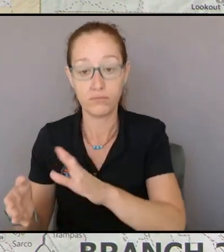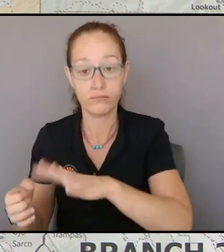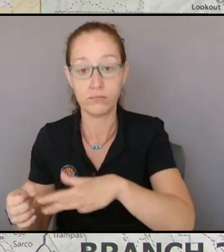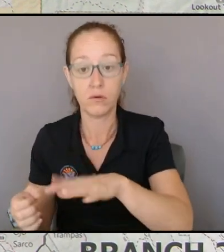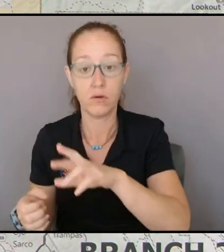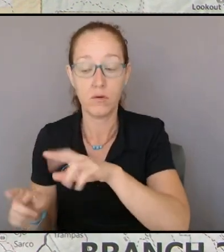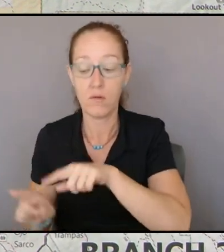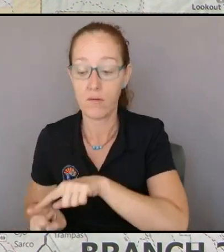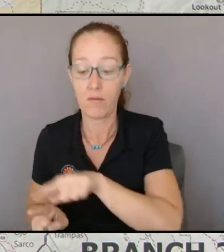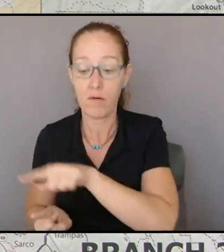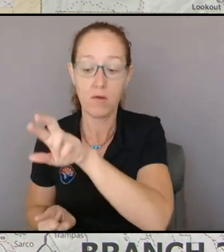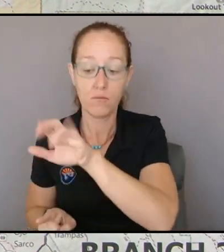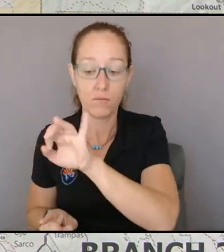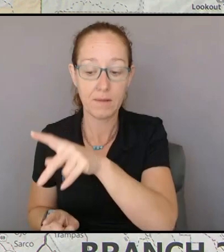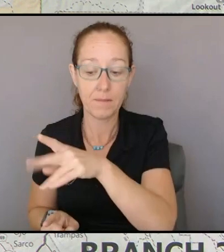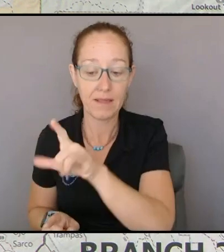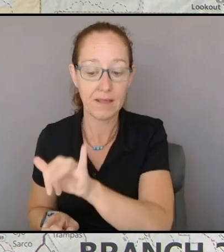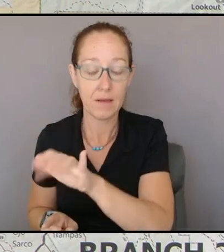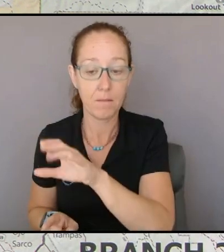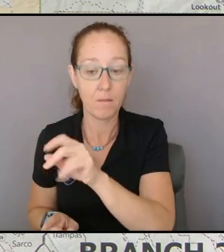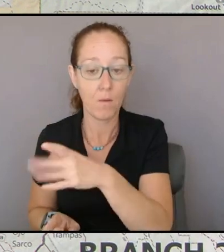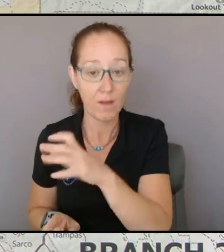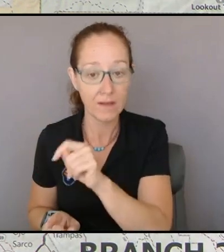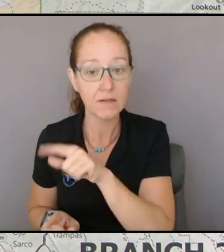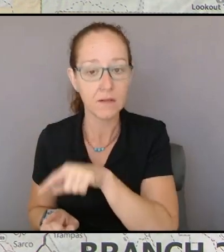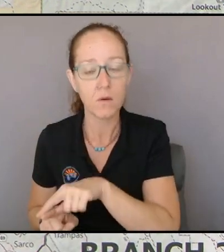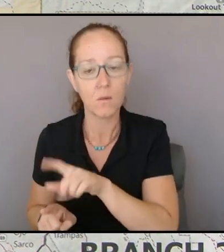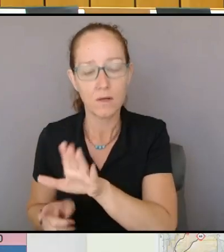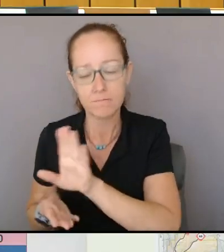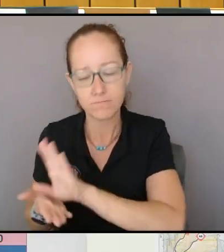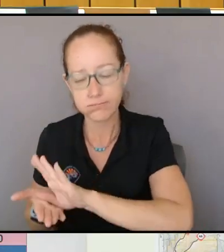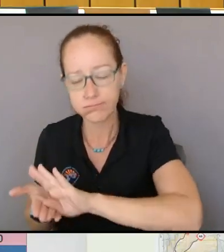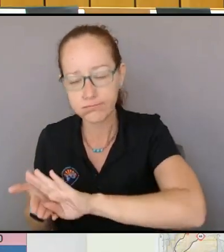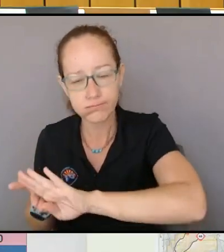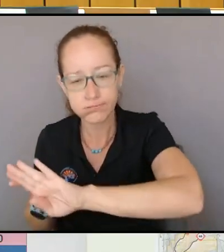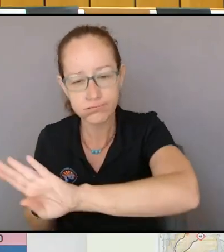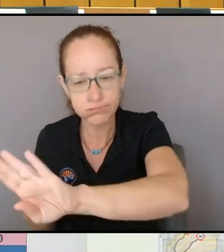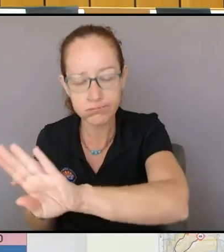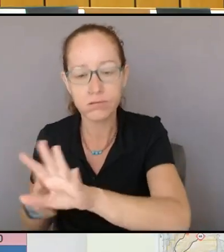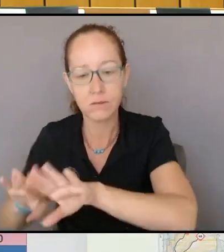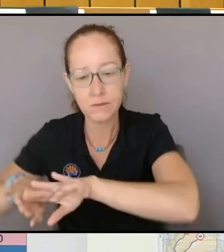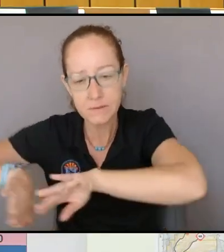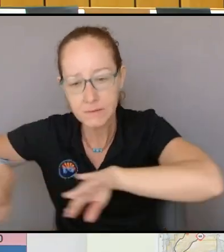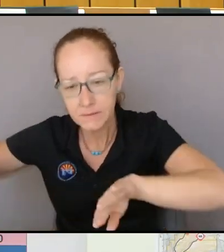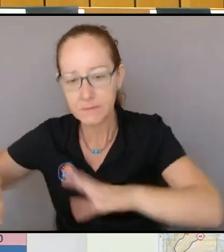this division now. So we have a division supervisor, we're moving equipment and stuff in here. We created our second